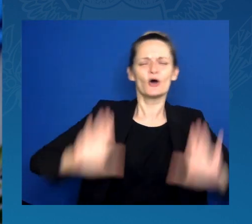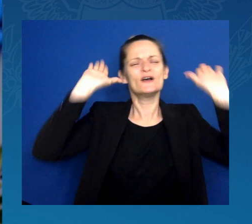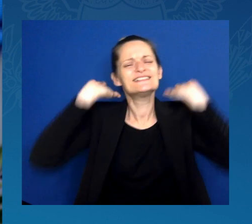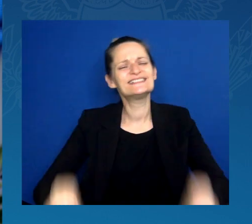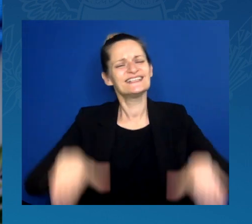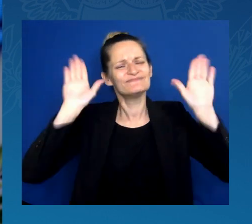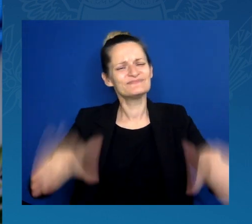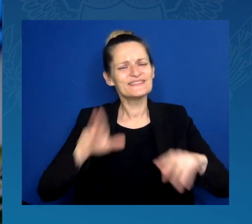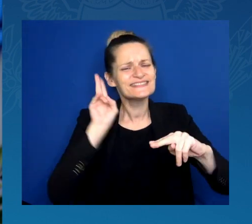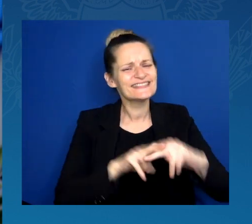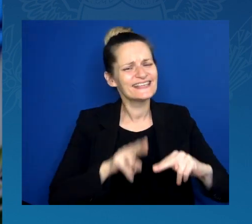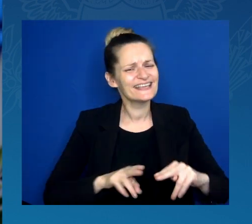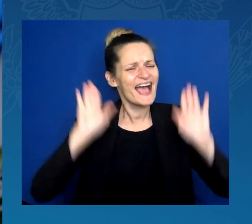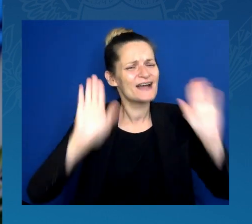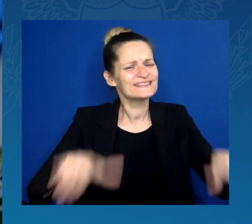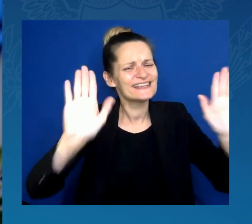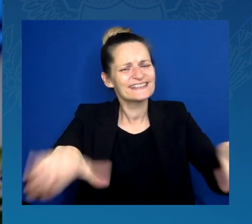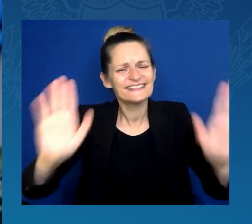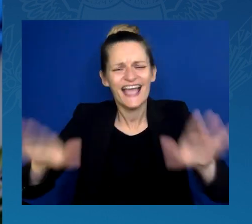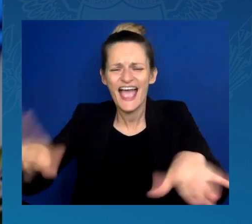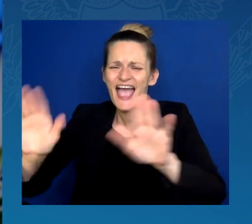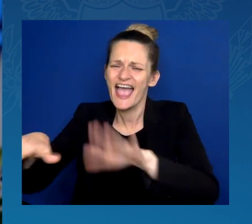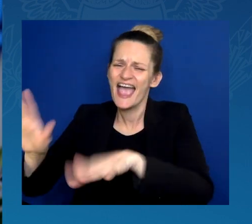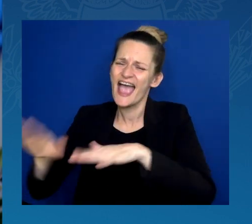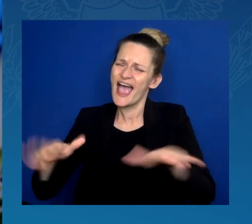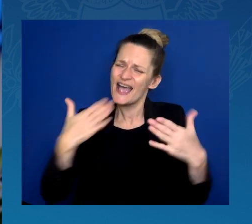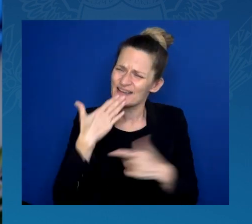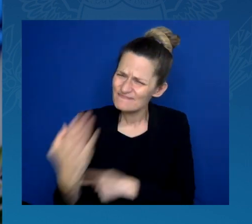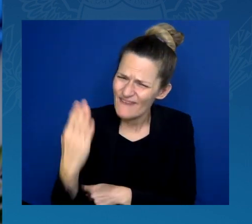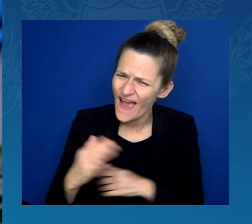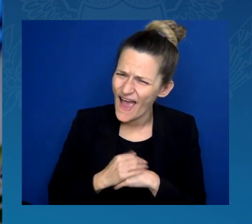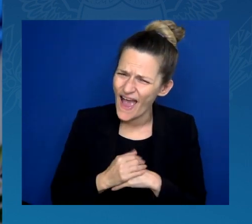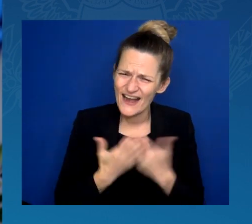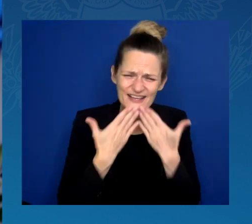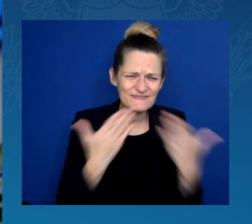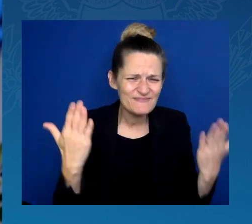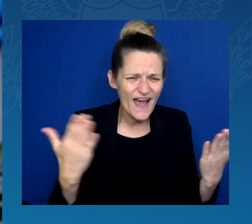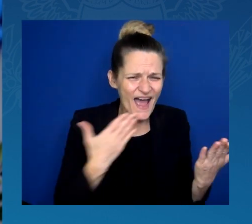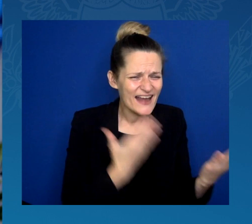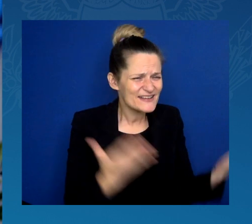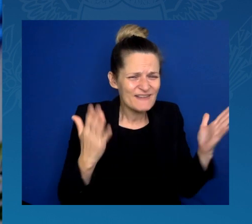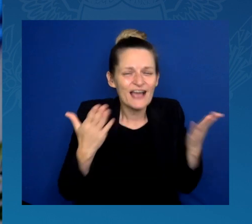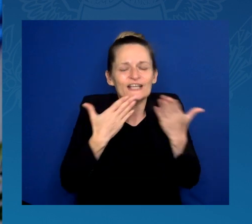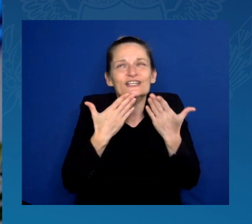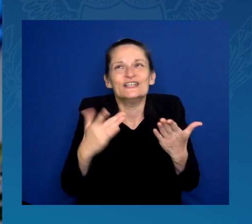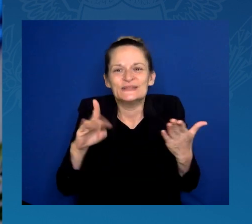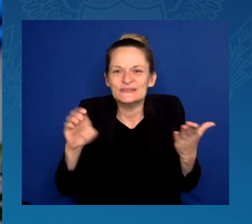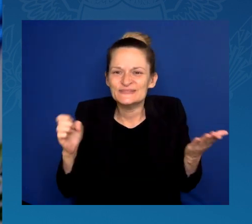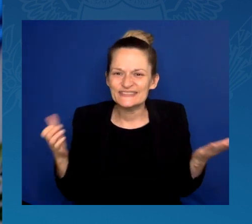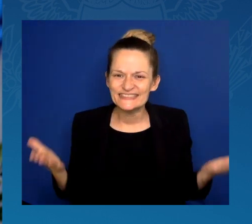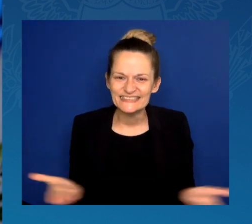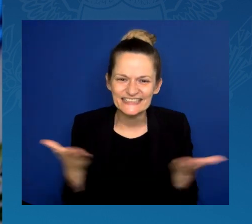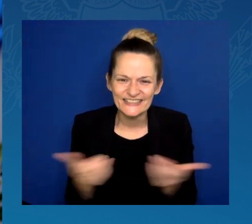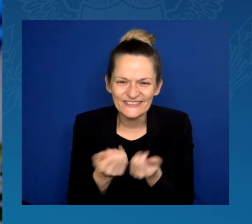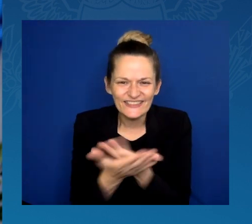Good morning. Good morning. It's good to be with everyone. And I thank you. I am here to thank you.